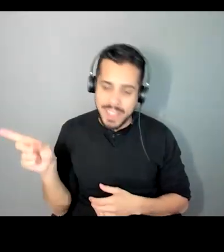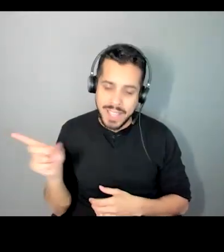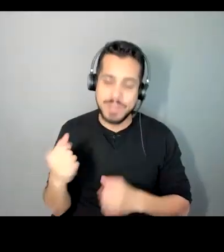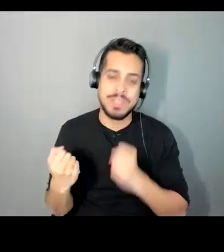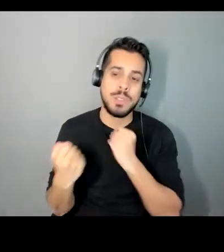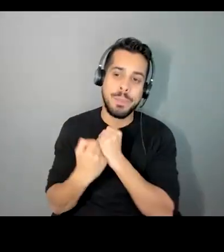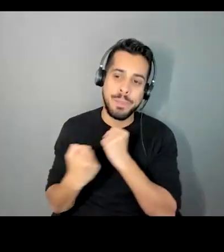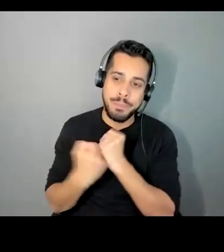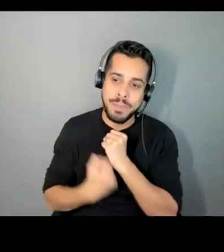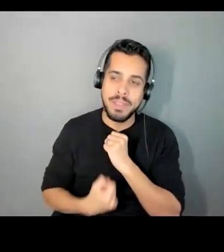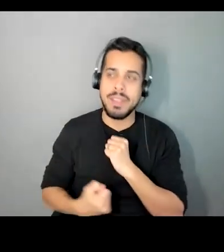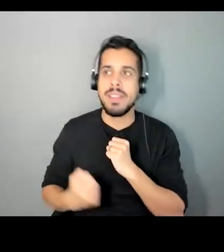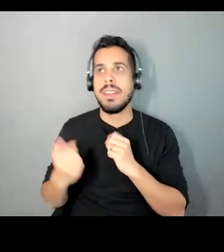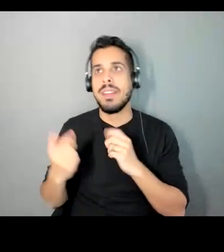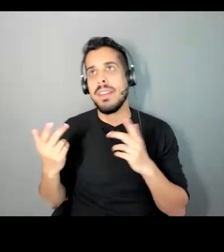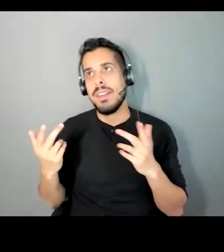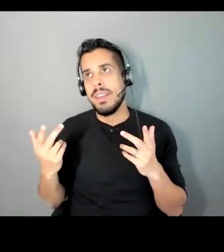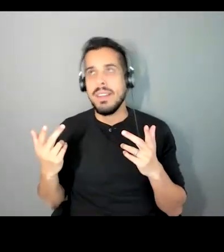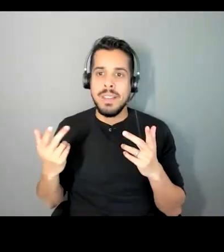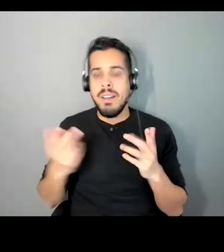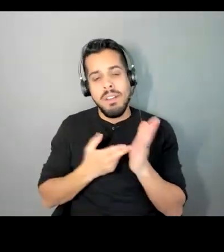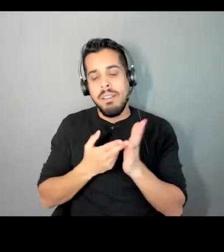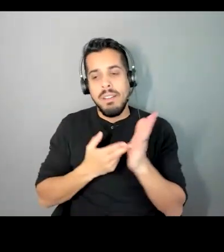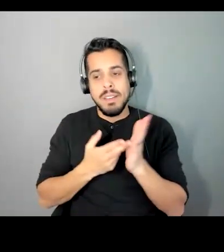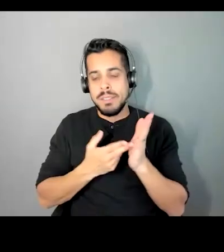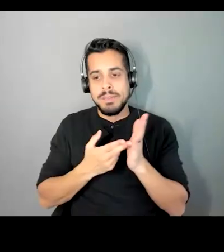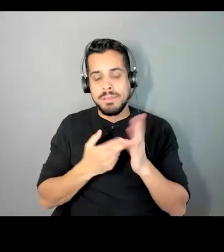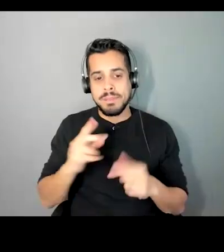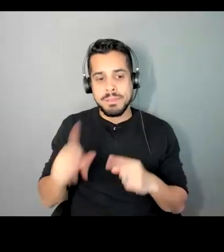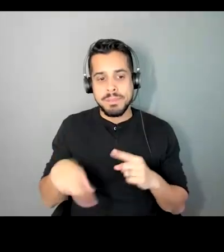Um... and quite honestly, I think when, um...